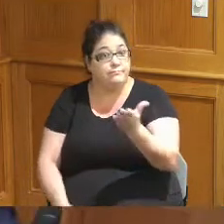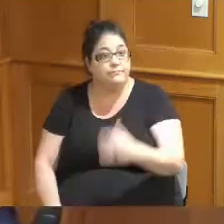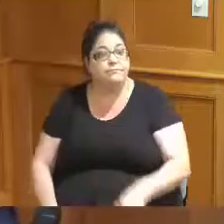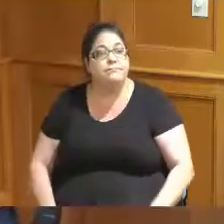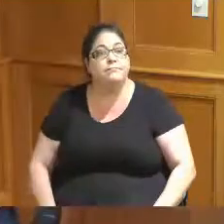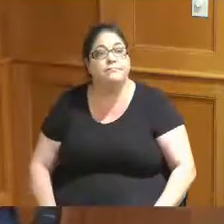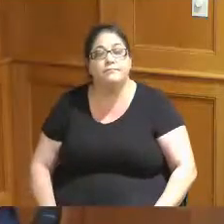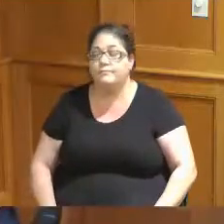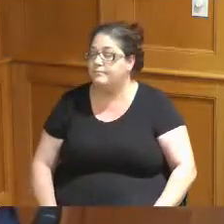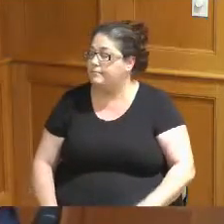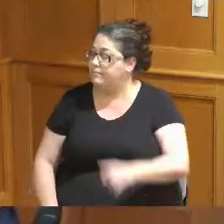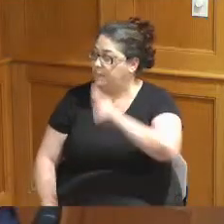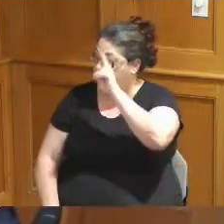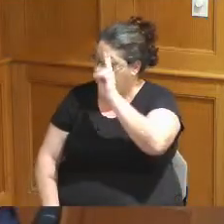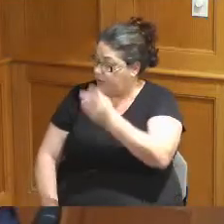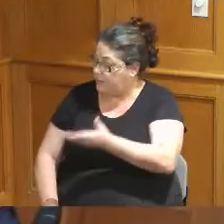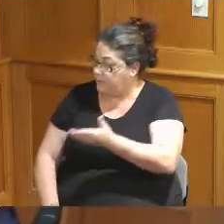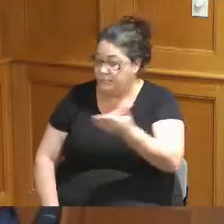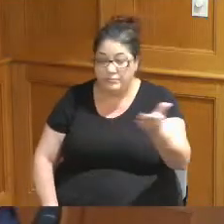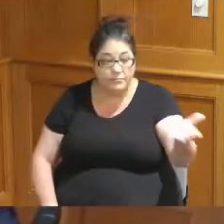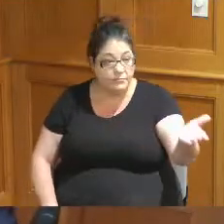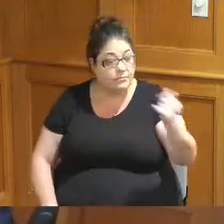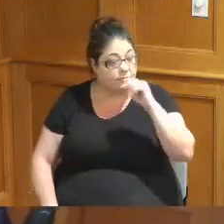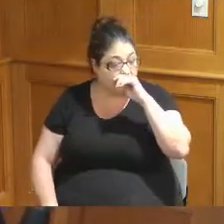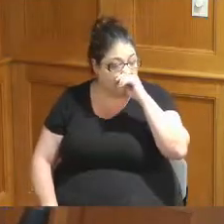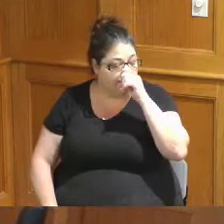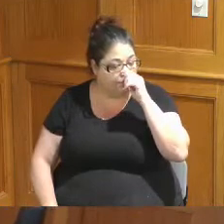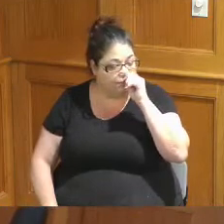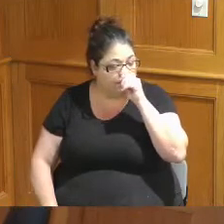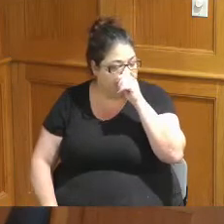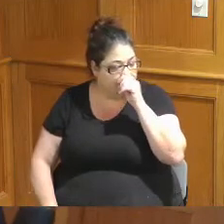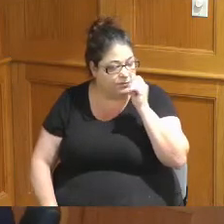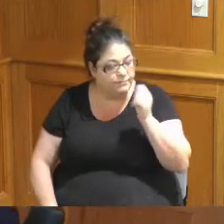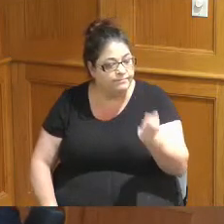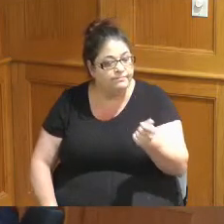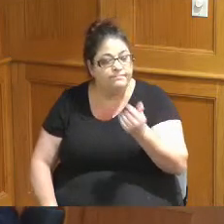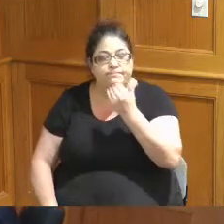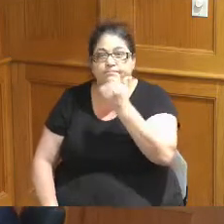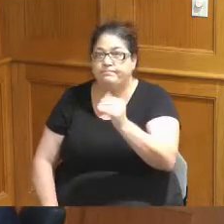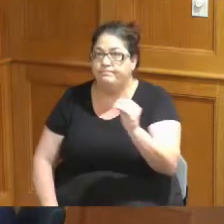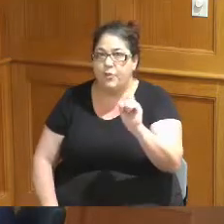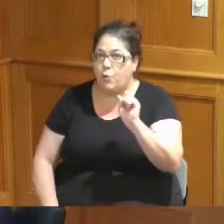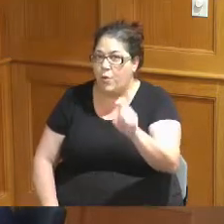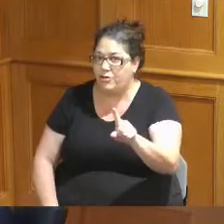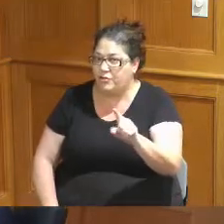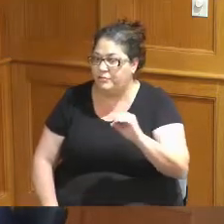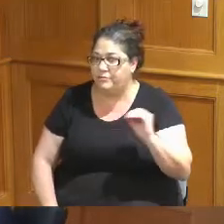Vice President Jerry house thank you I don't have any questions but I do want to clarify